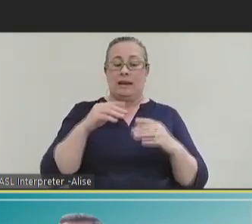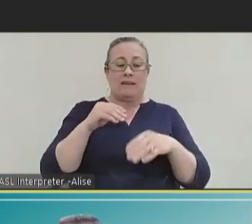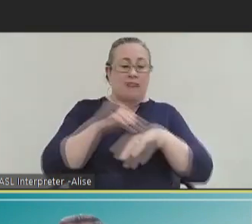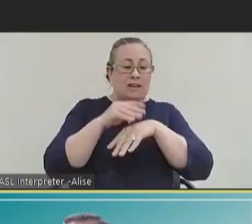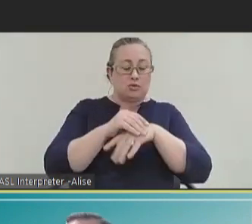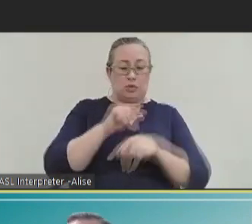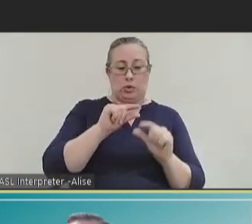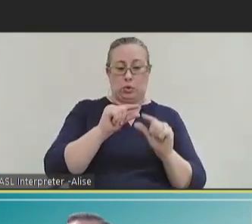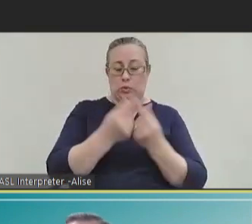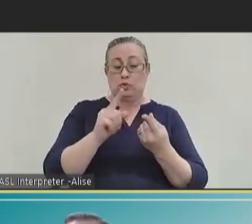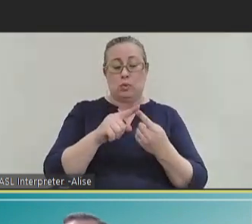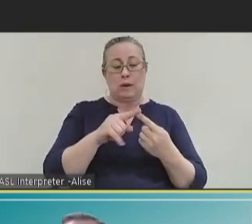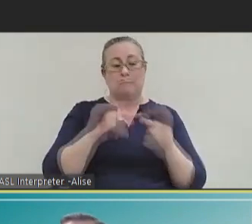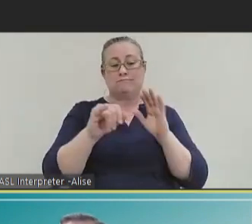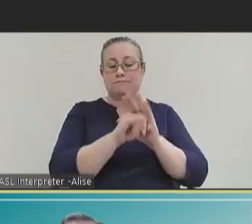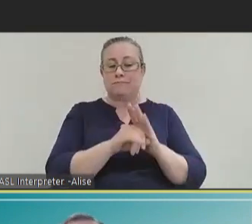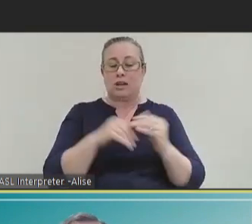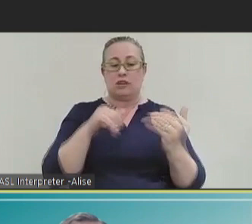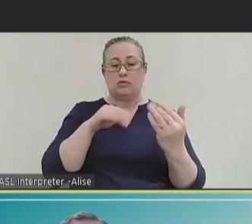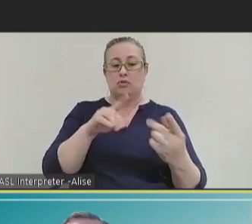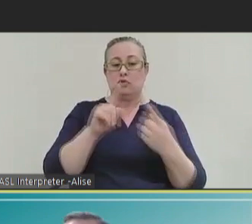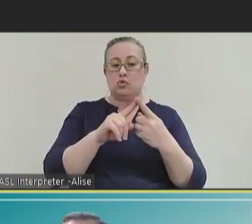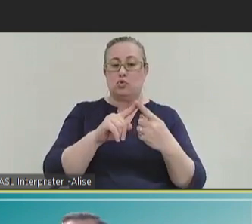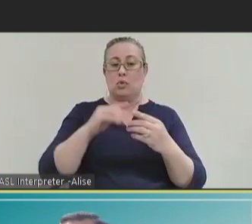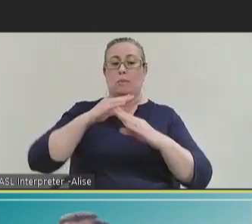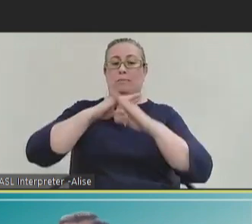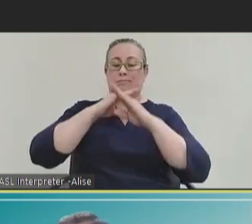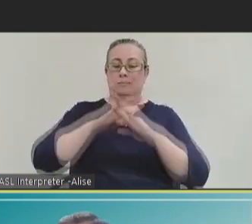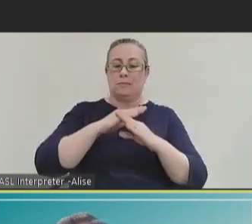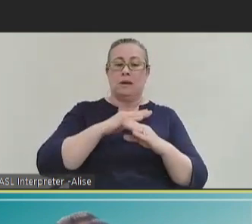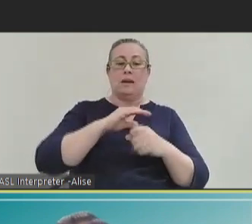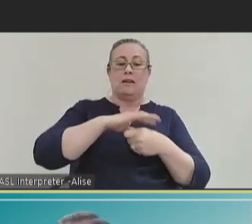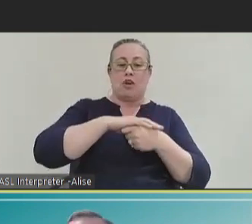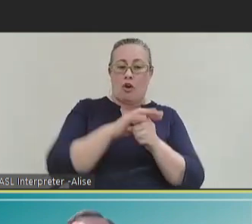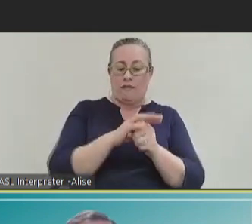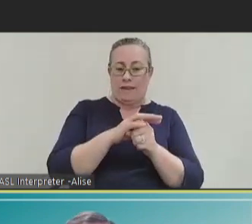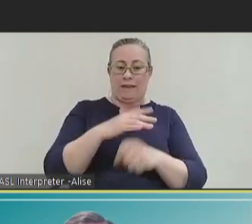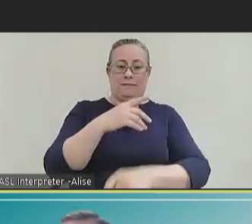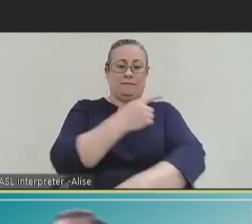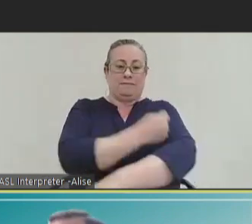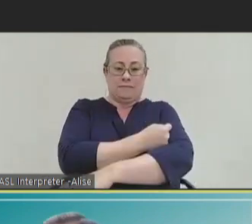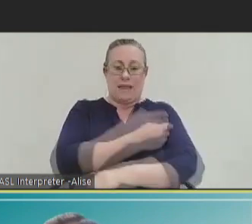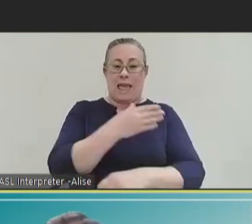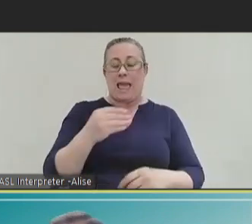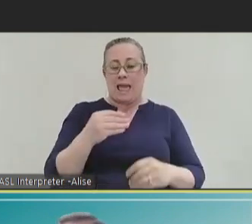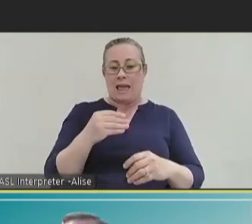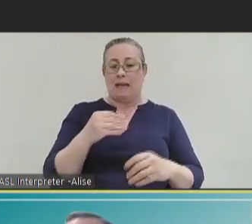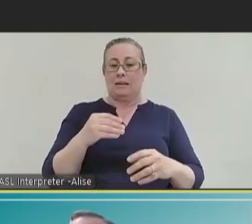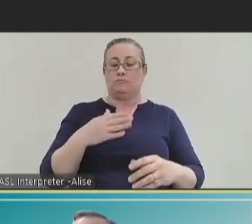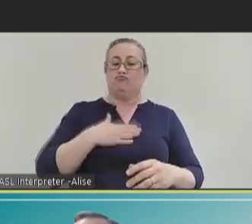address current barriers to COVID-19 and routine vaccinations and uptake and confidence. You can